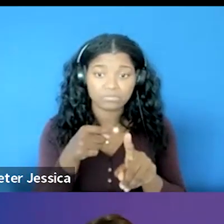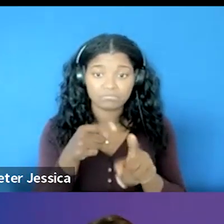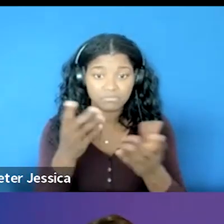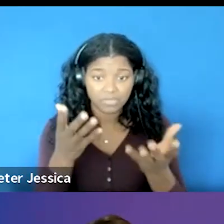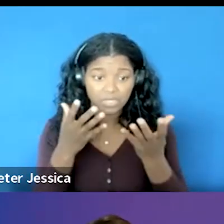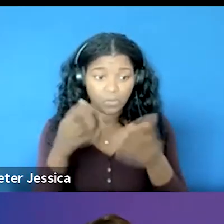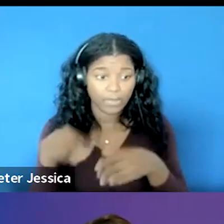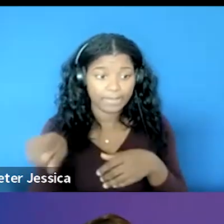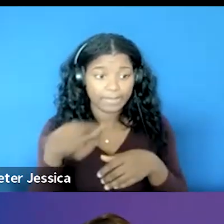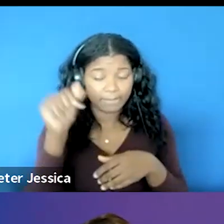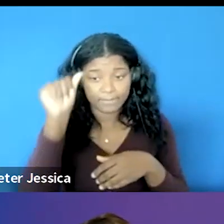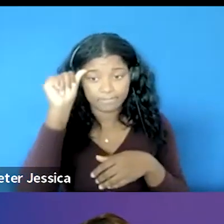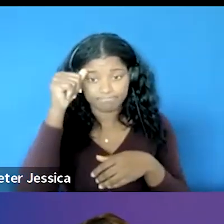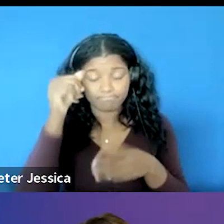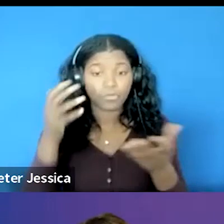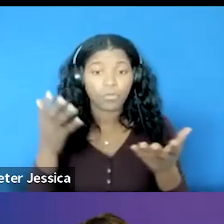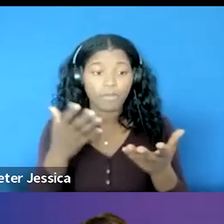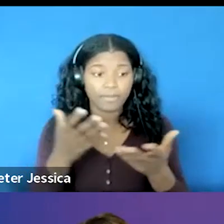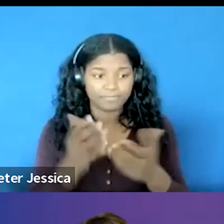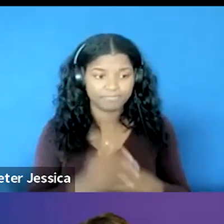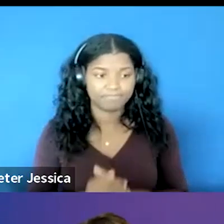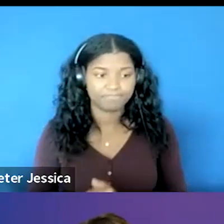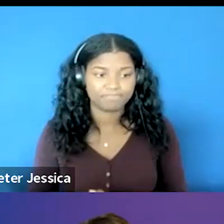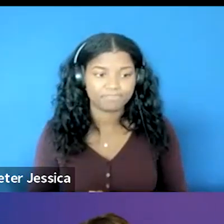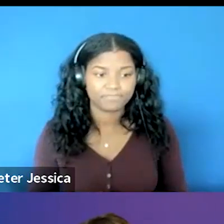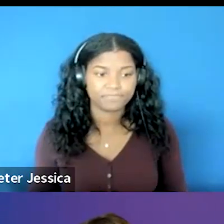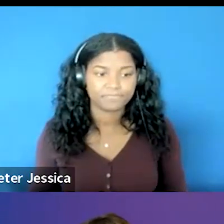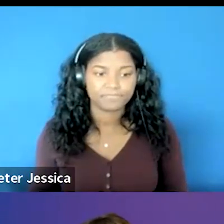if there's one thing you need them to remember. Can you give us something?